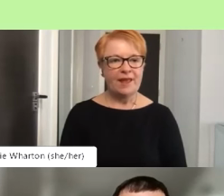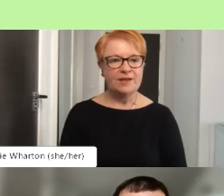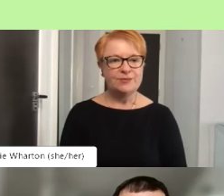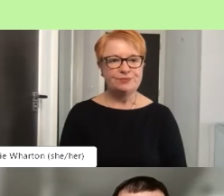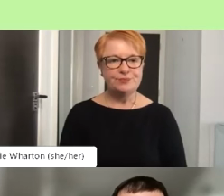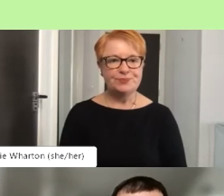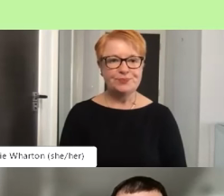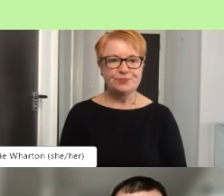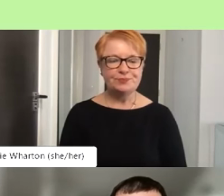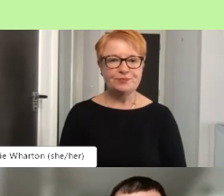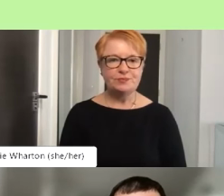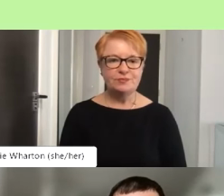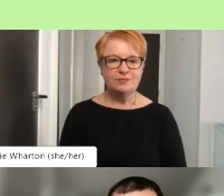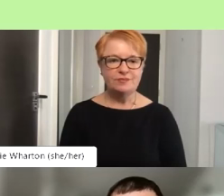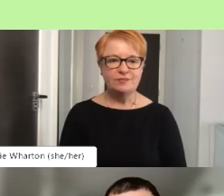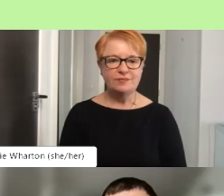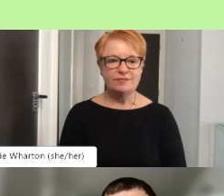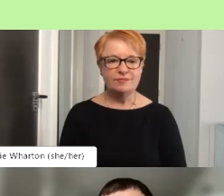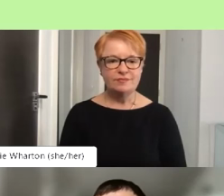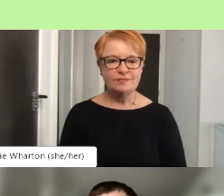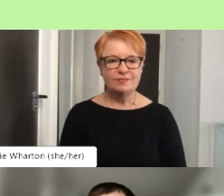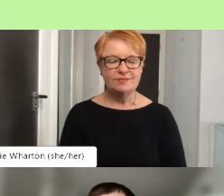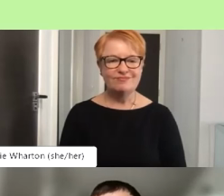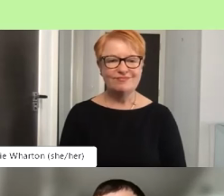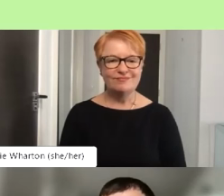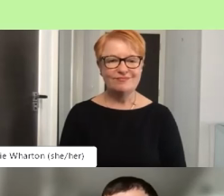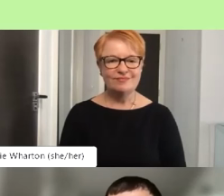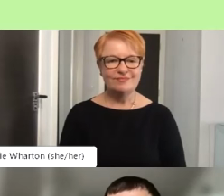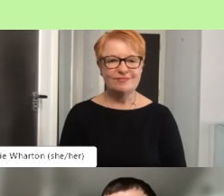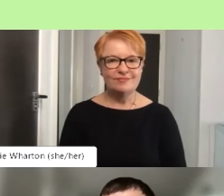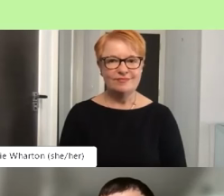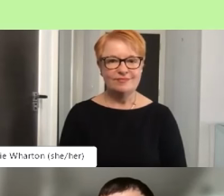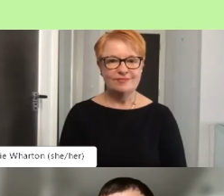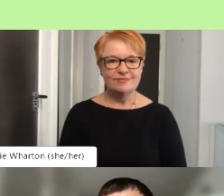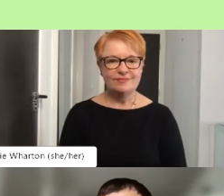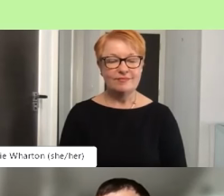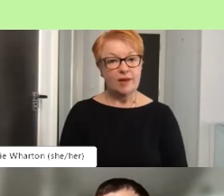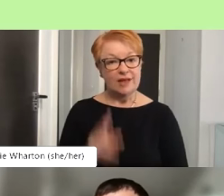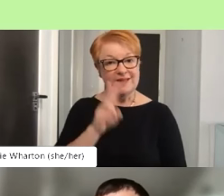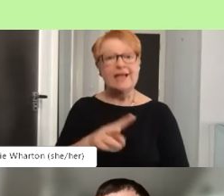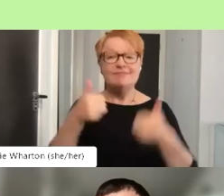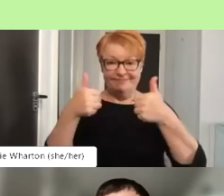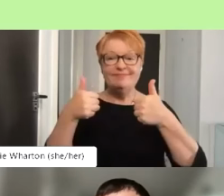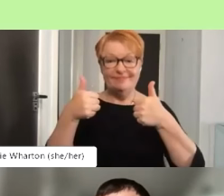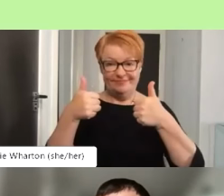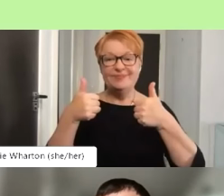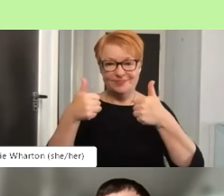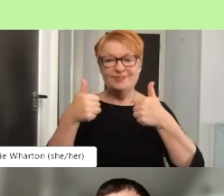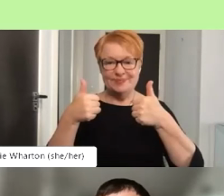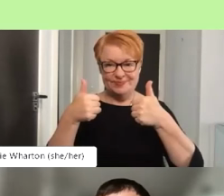You see the slides? Yes.